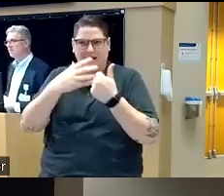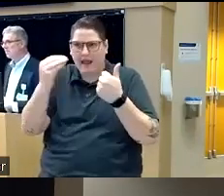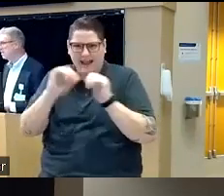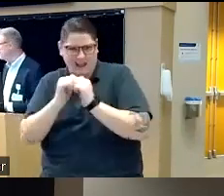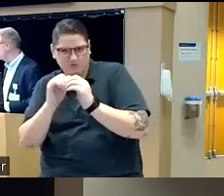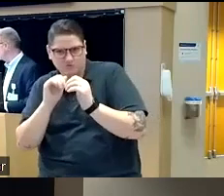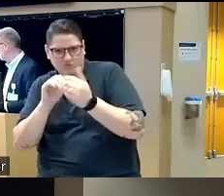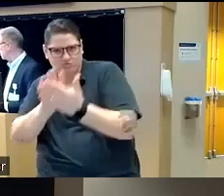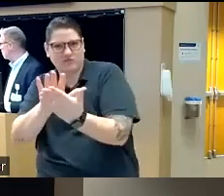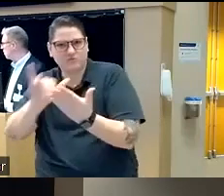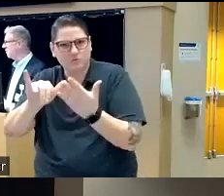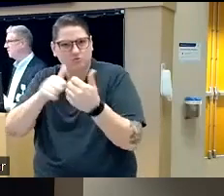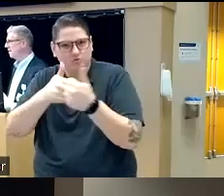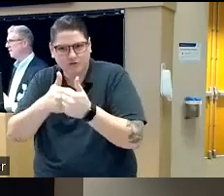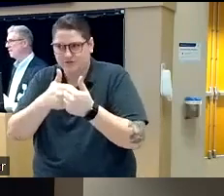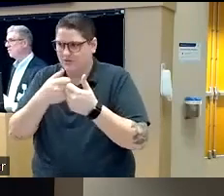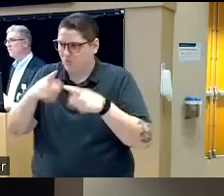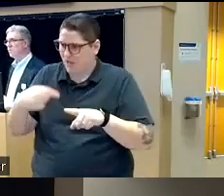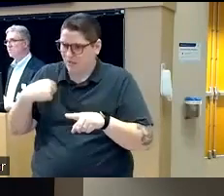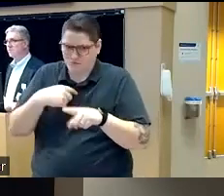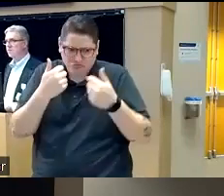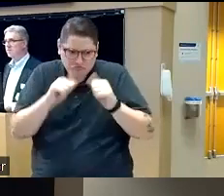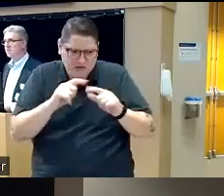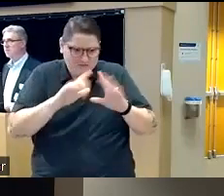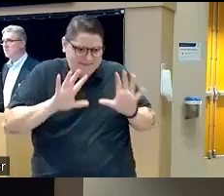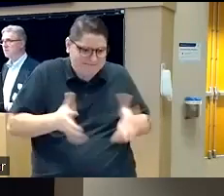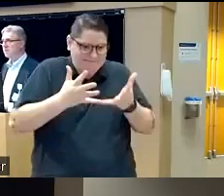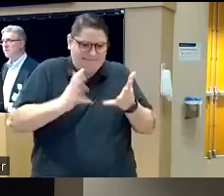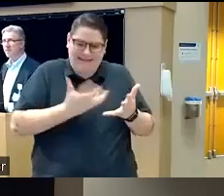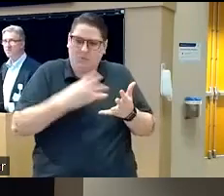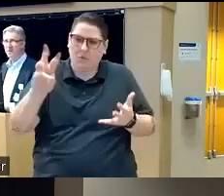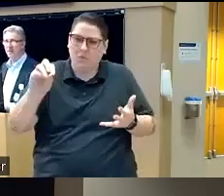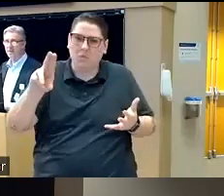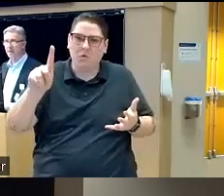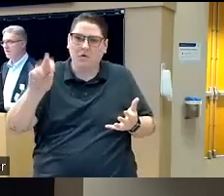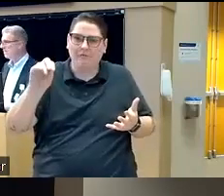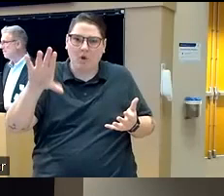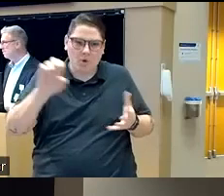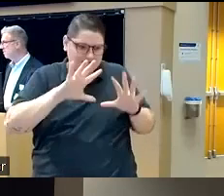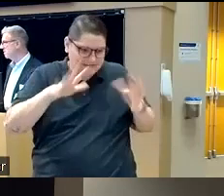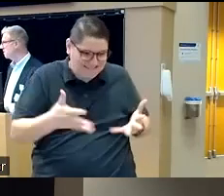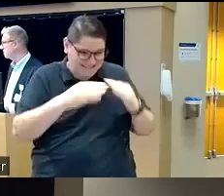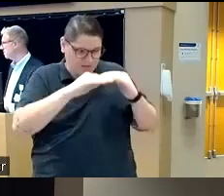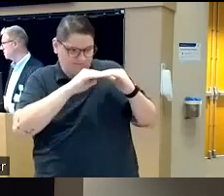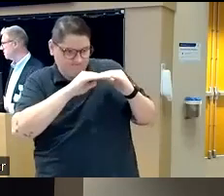trying to get our work staff our Workforce uh I think level set and to deal with the challenges